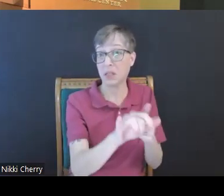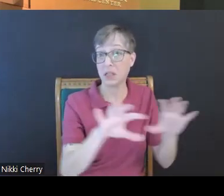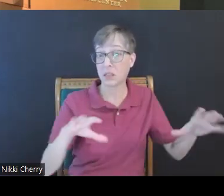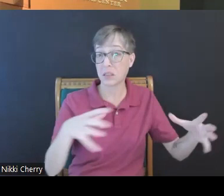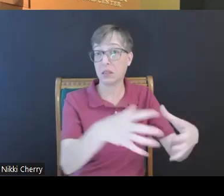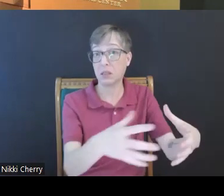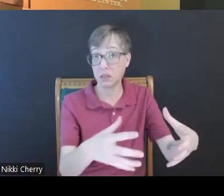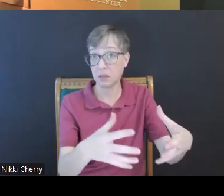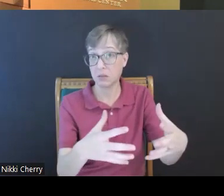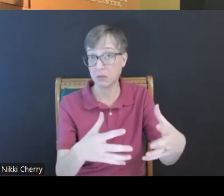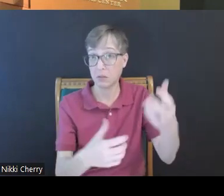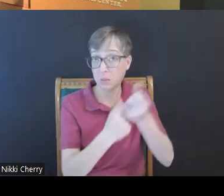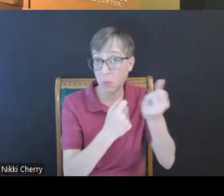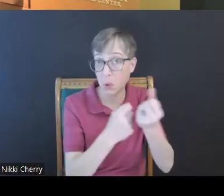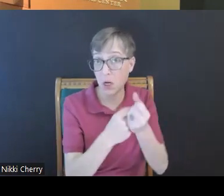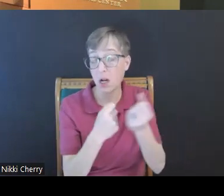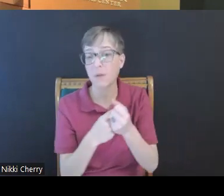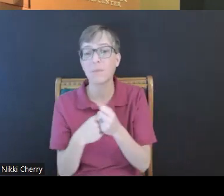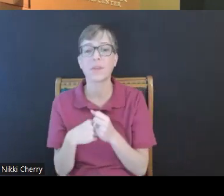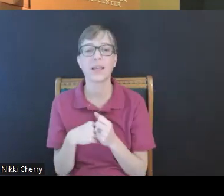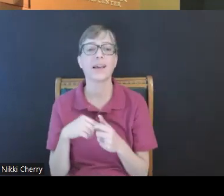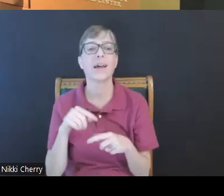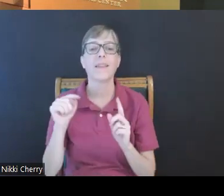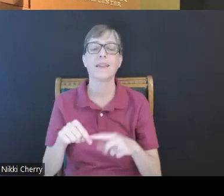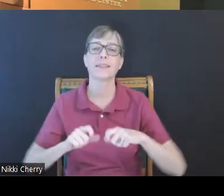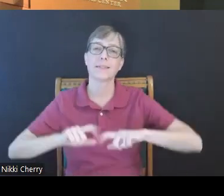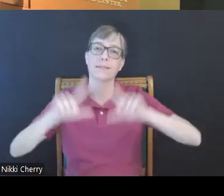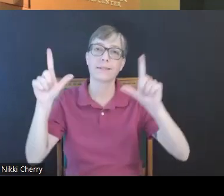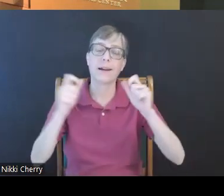and there's a whole bunch of other people on this slide I can't you know I won't uh you know